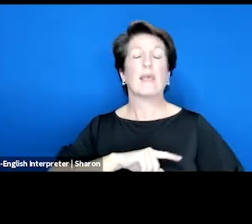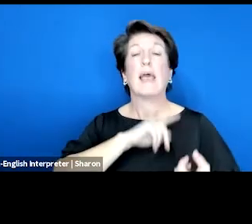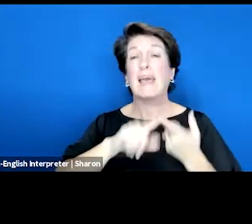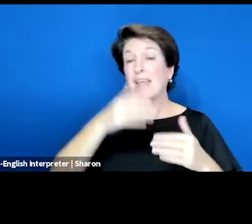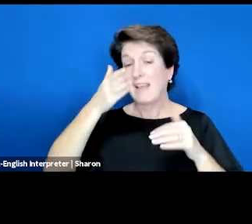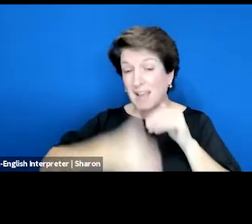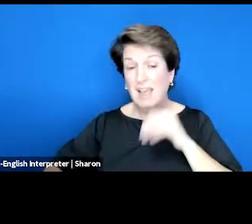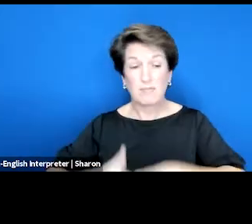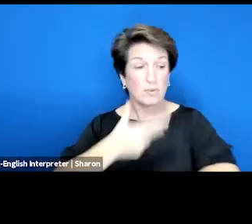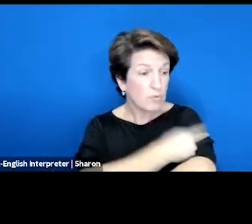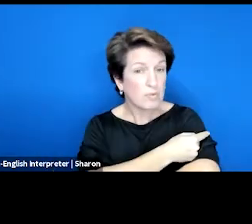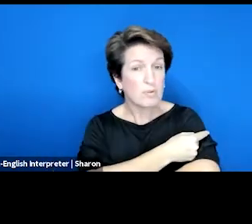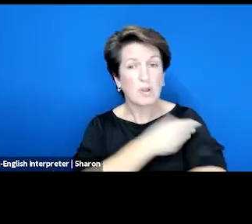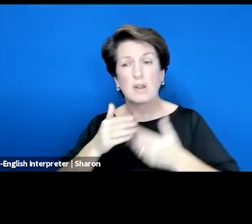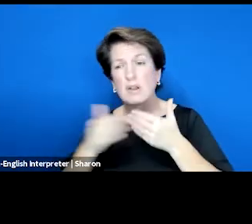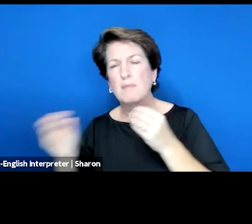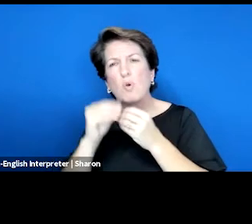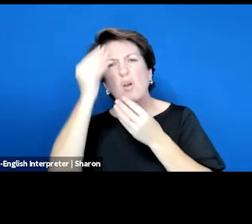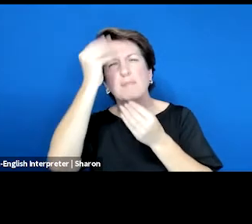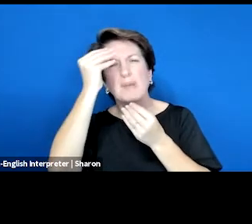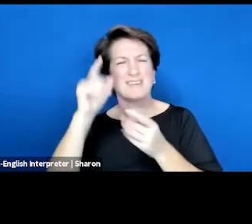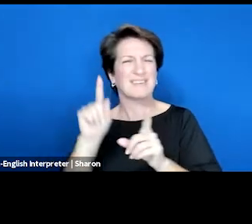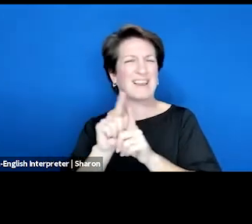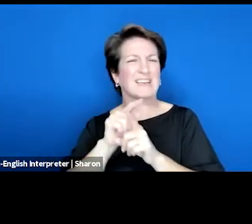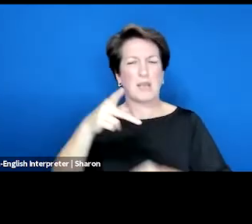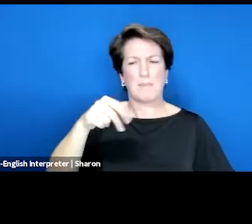critical